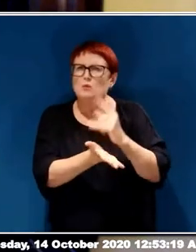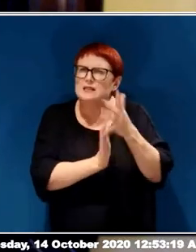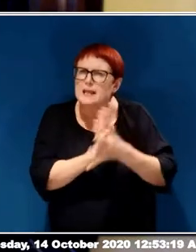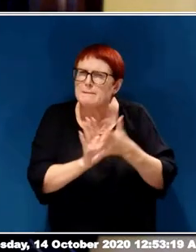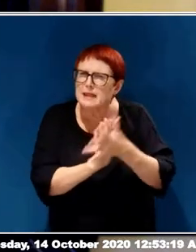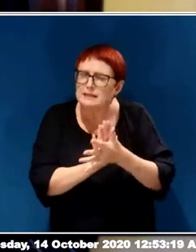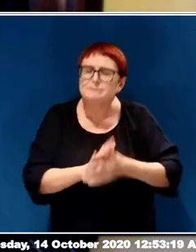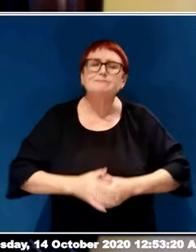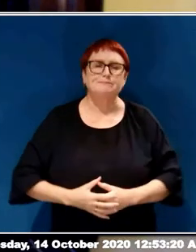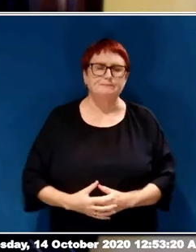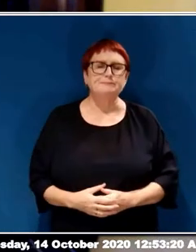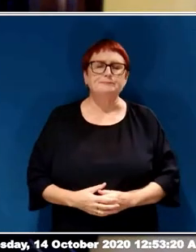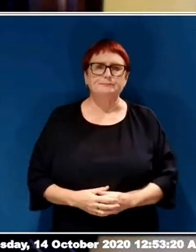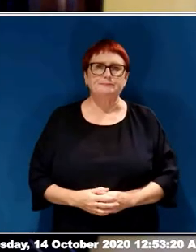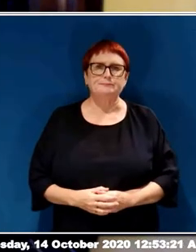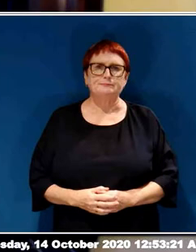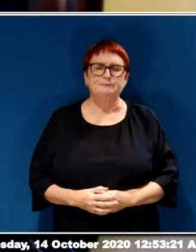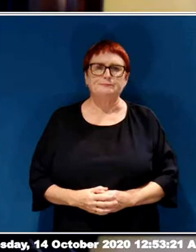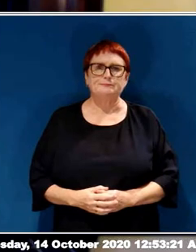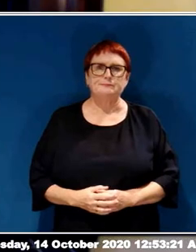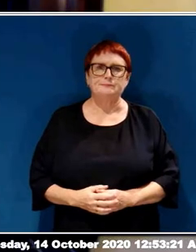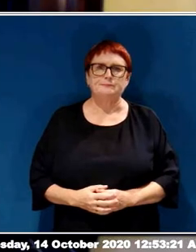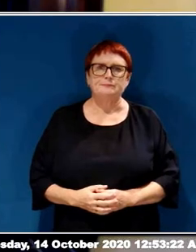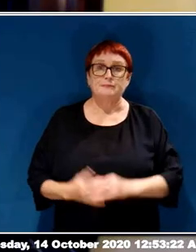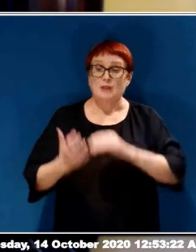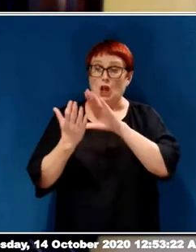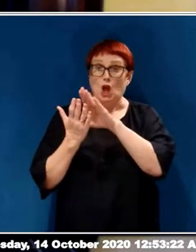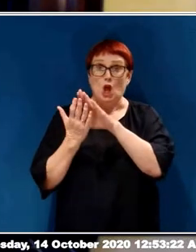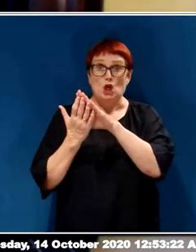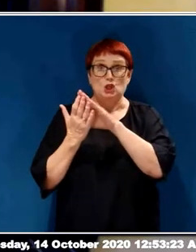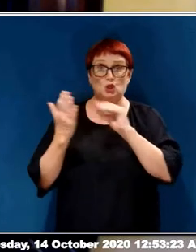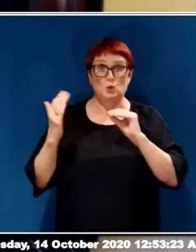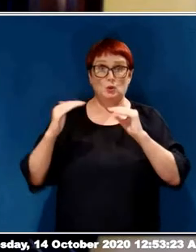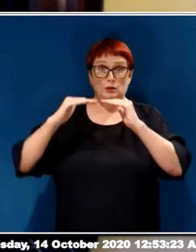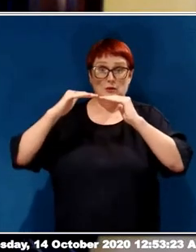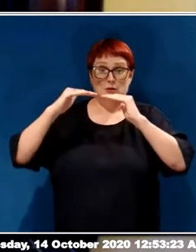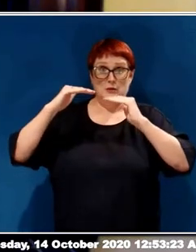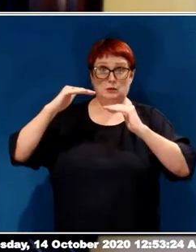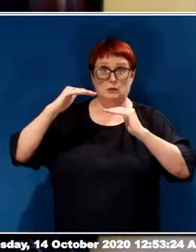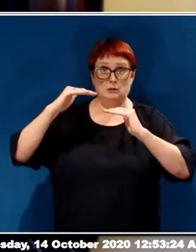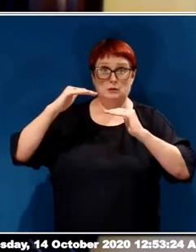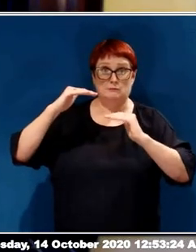clinical threshold before they become eligible for funding which can then